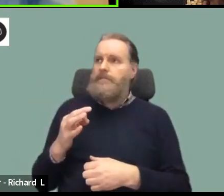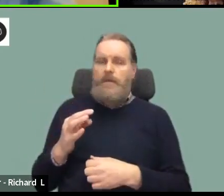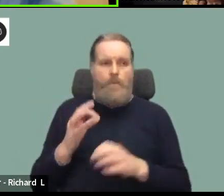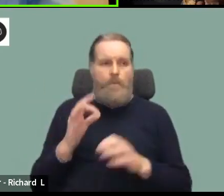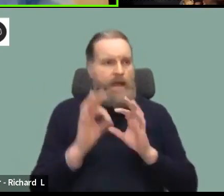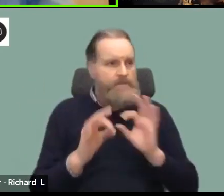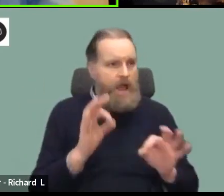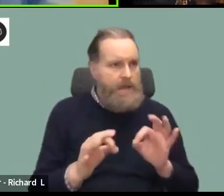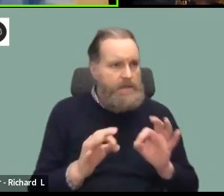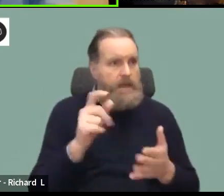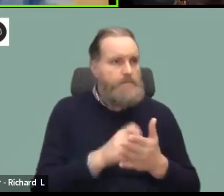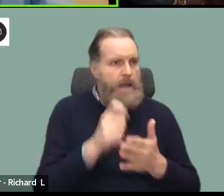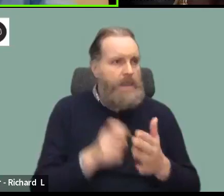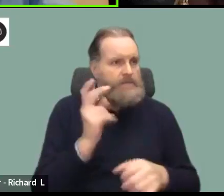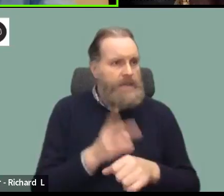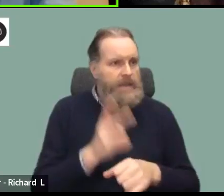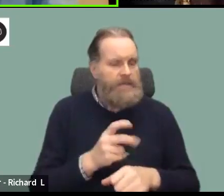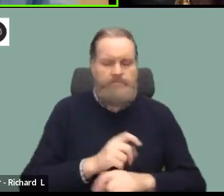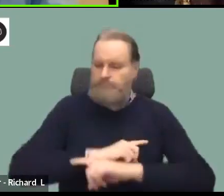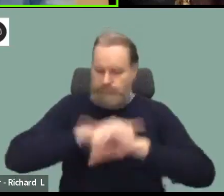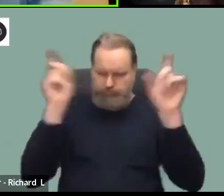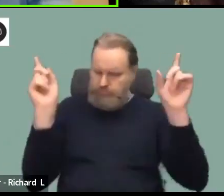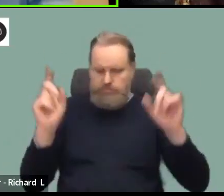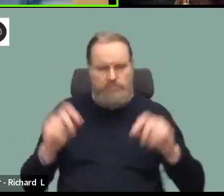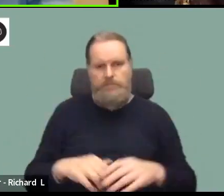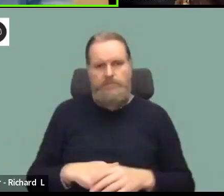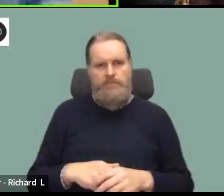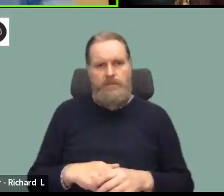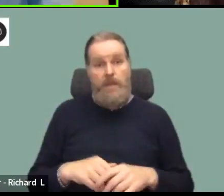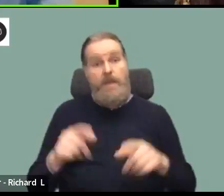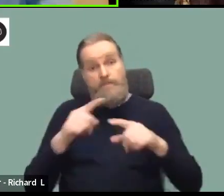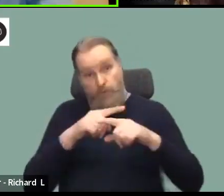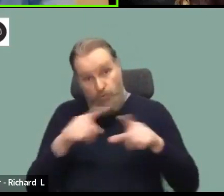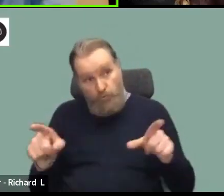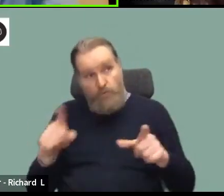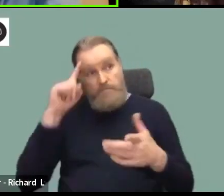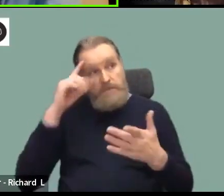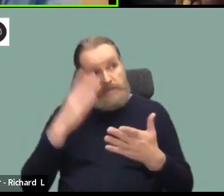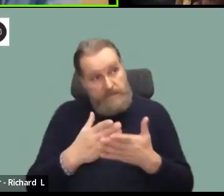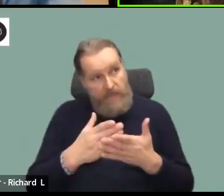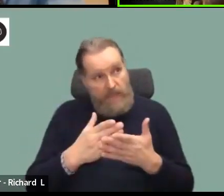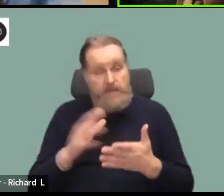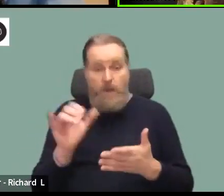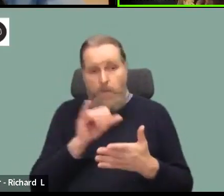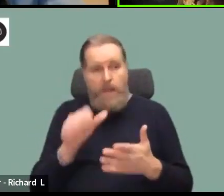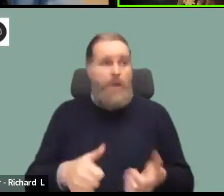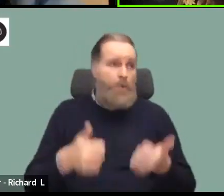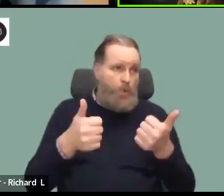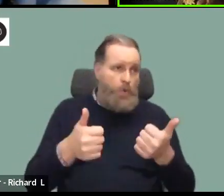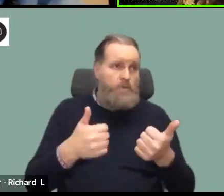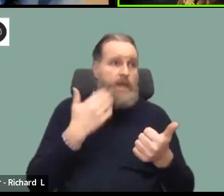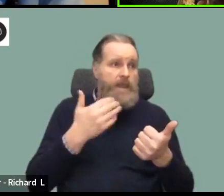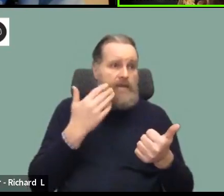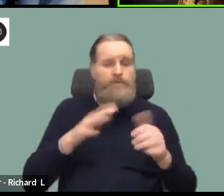joke that doesn't require us to really worry about that to really worry about that too but ultimately. members ers will need to decide if ers will need to decide if a significant offer is good enough.